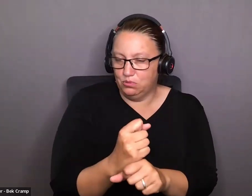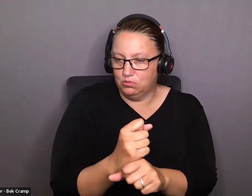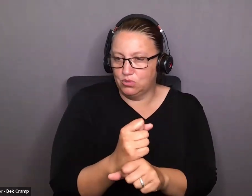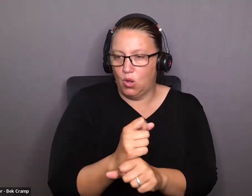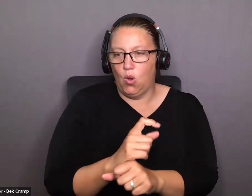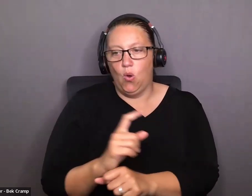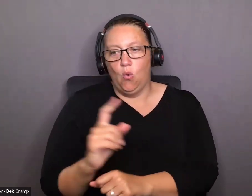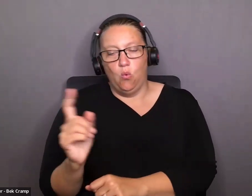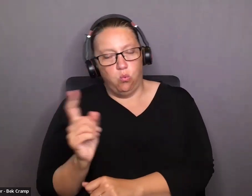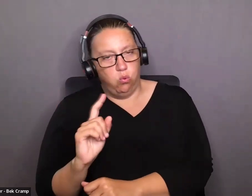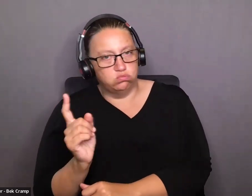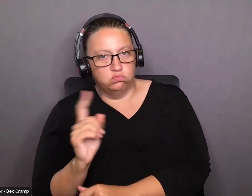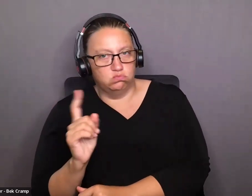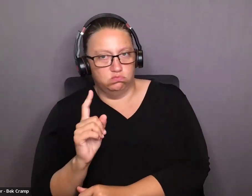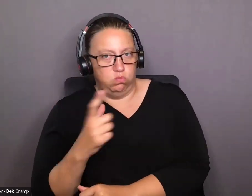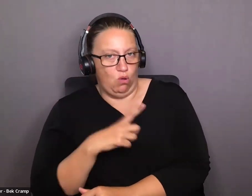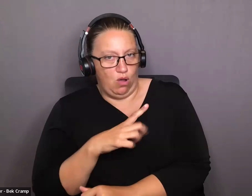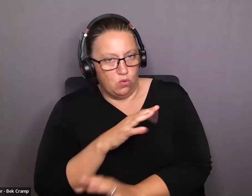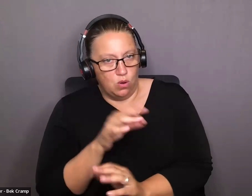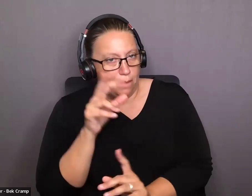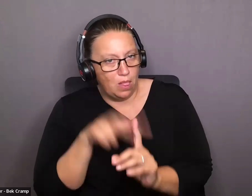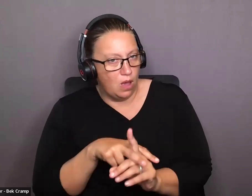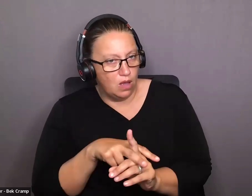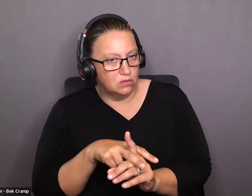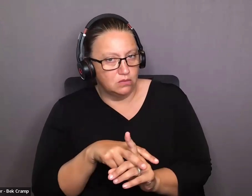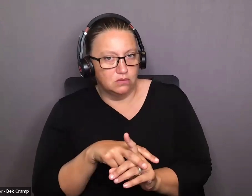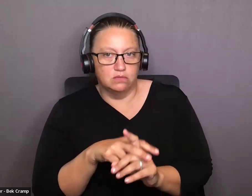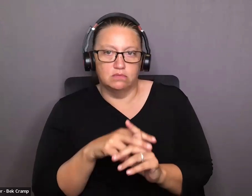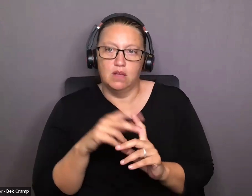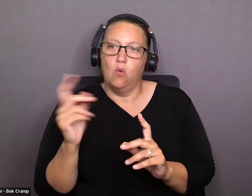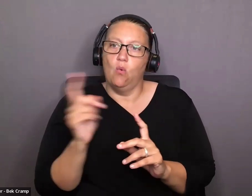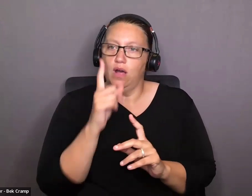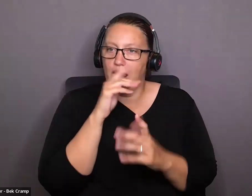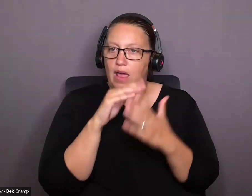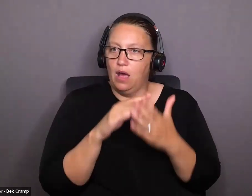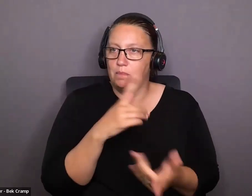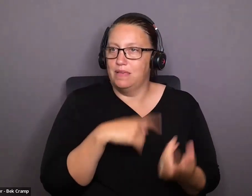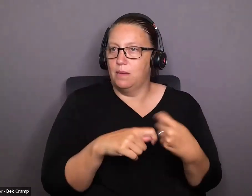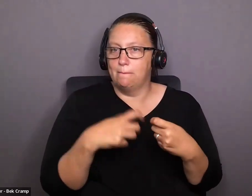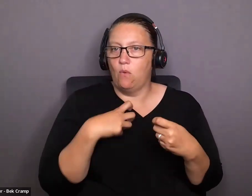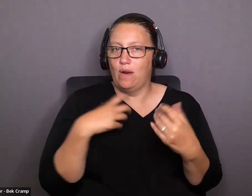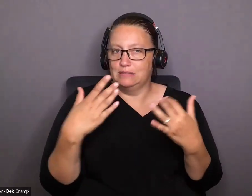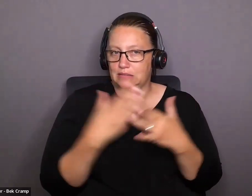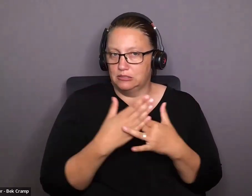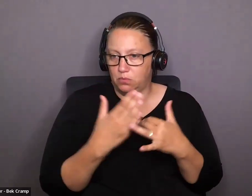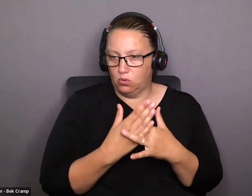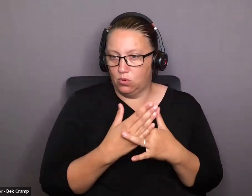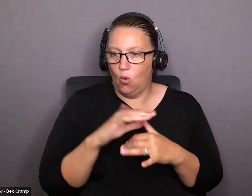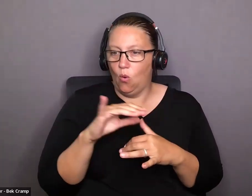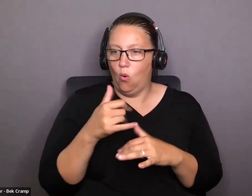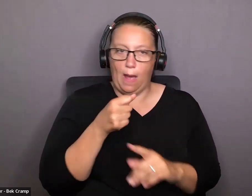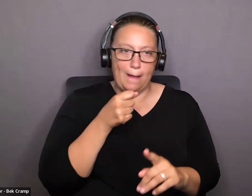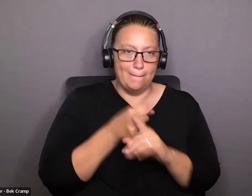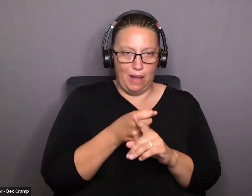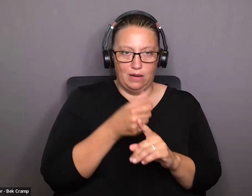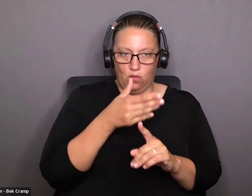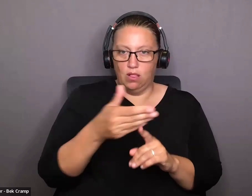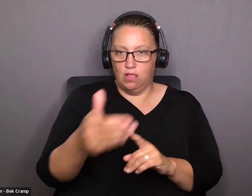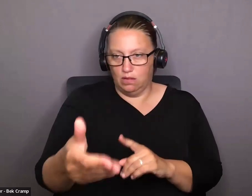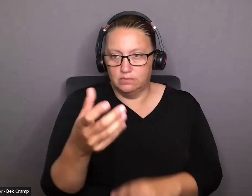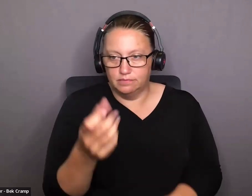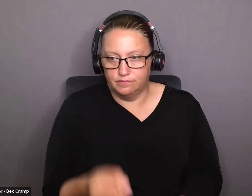why they aren't being applied, and what could help make them more accessible or impactful?